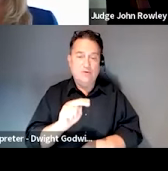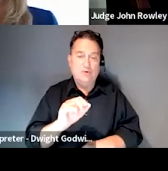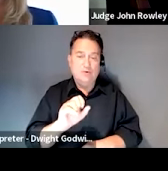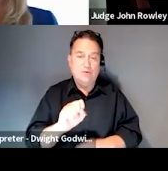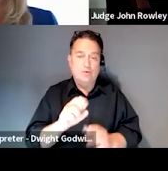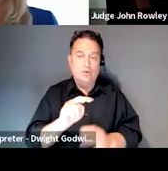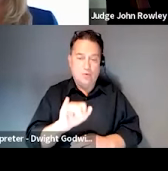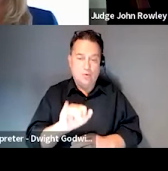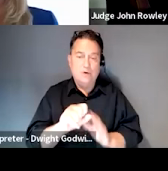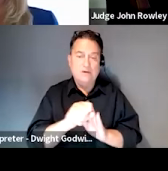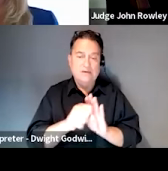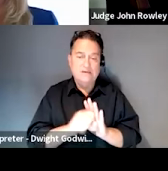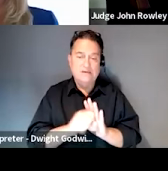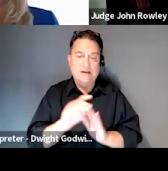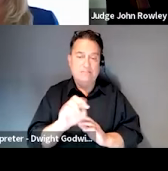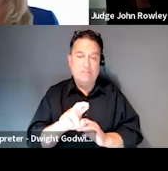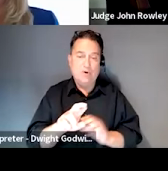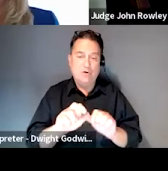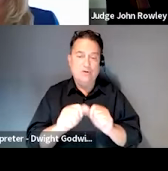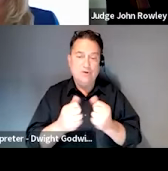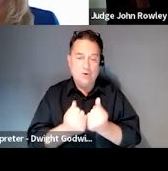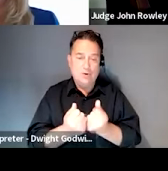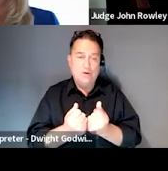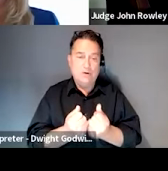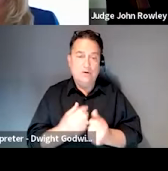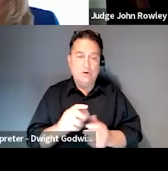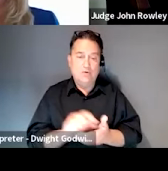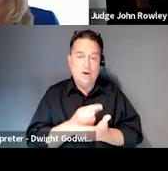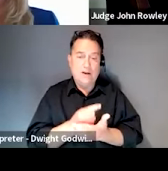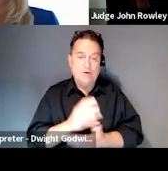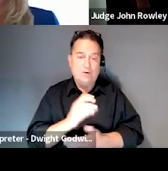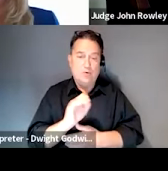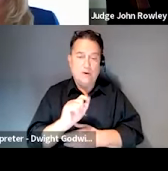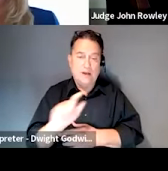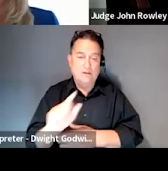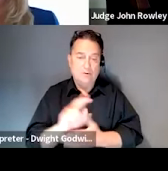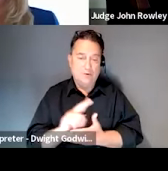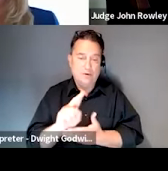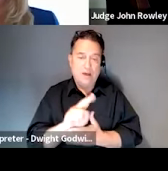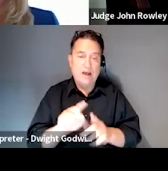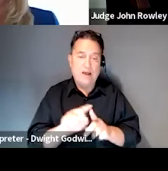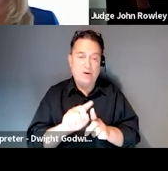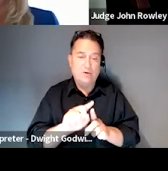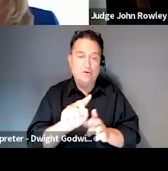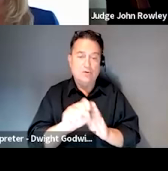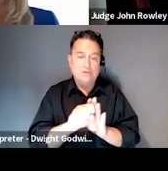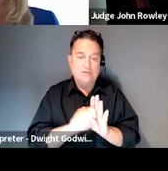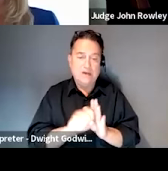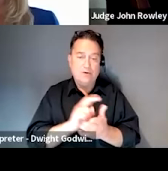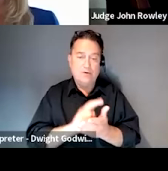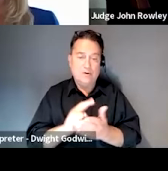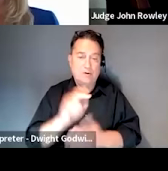Judicial Wellness Committee. He's a graduate of Cornell University and the State University of New York's Buffalo School of Law.